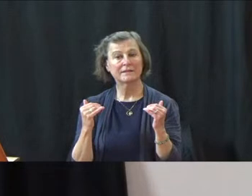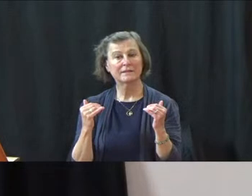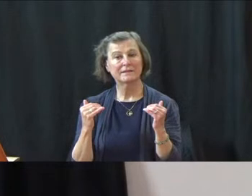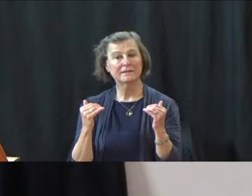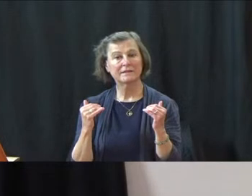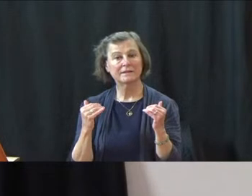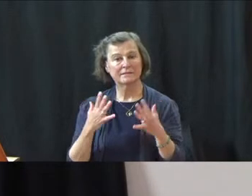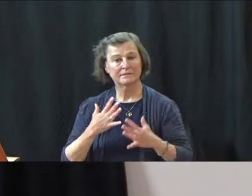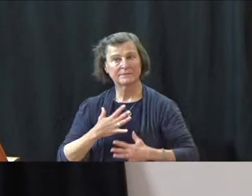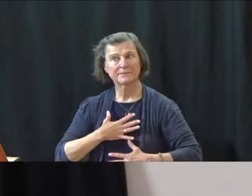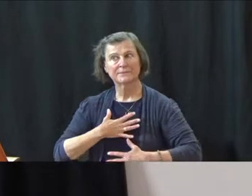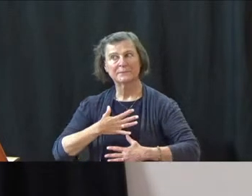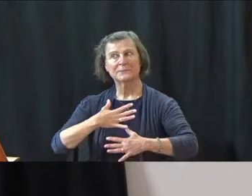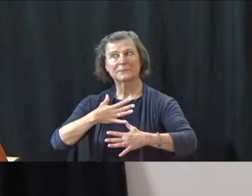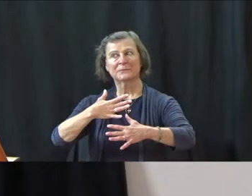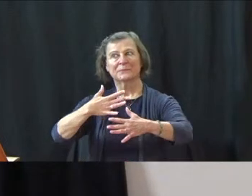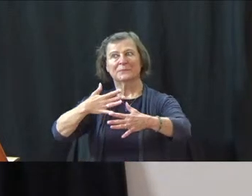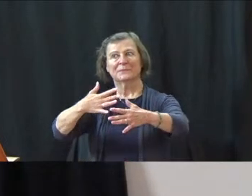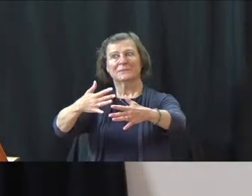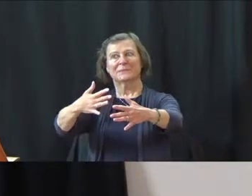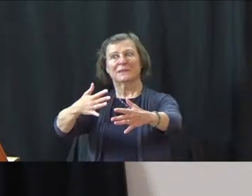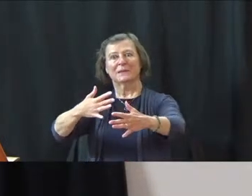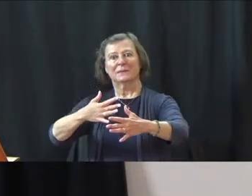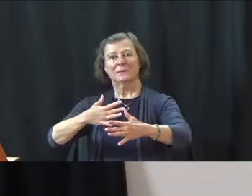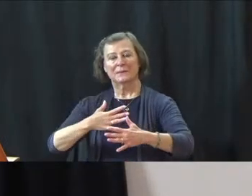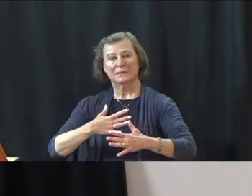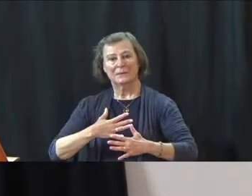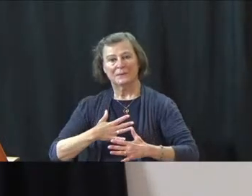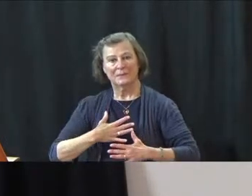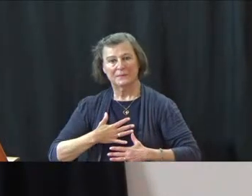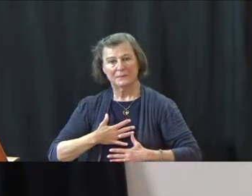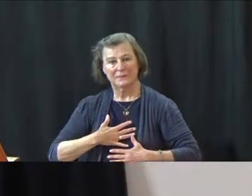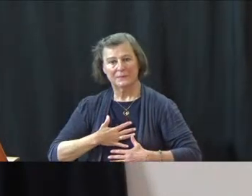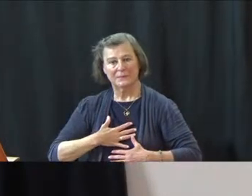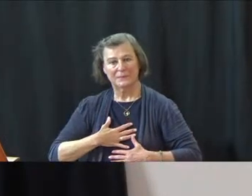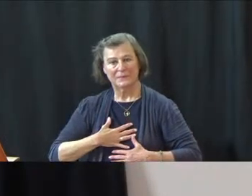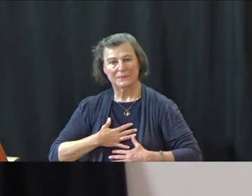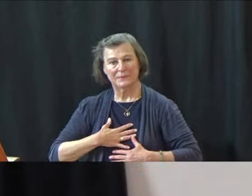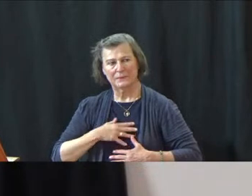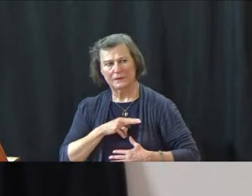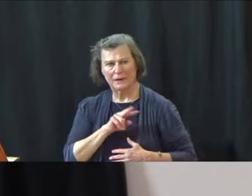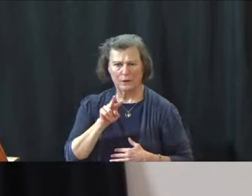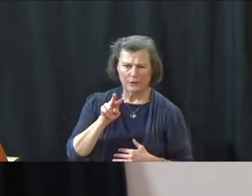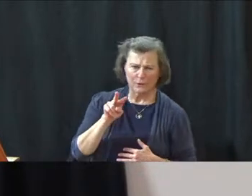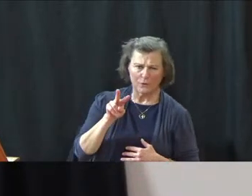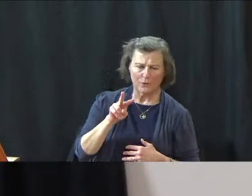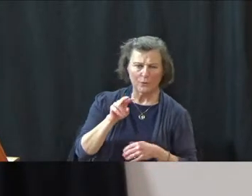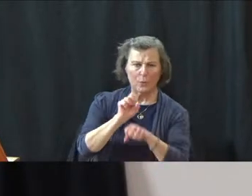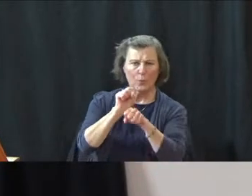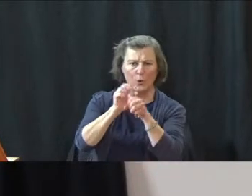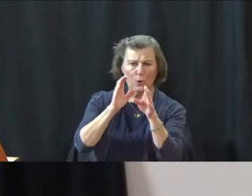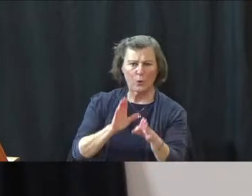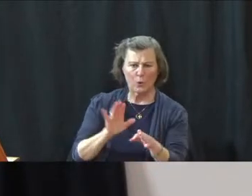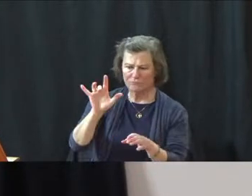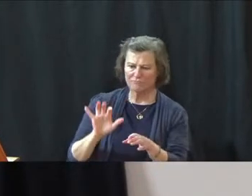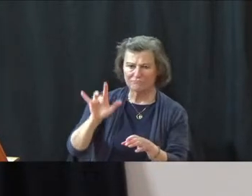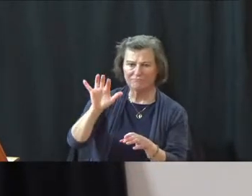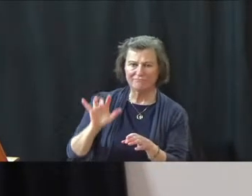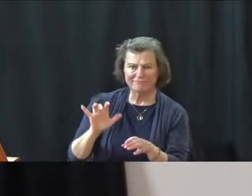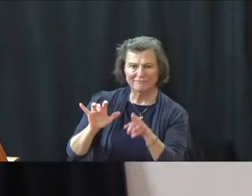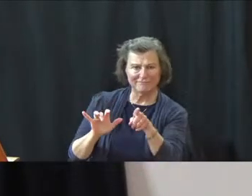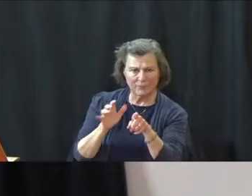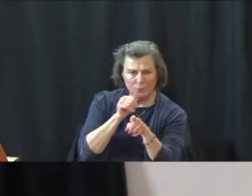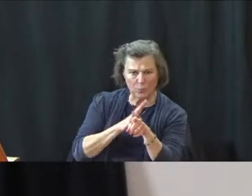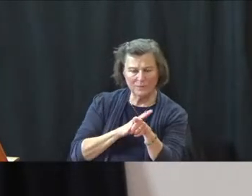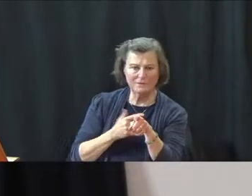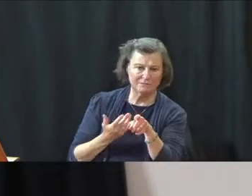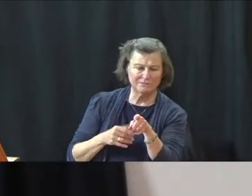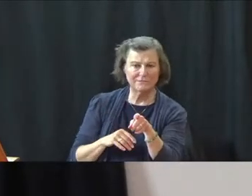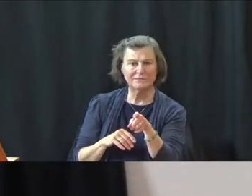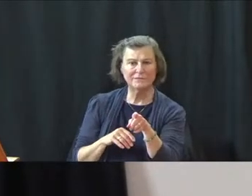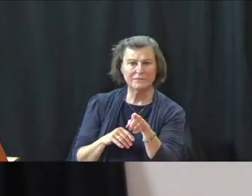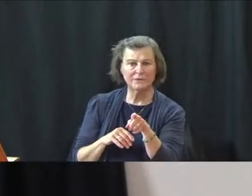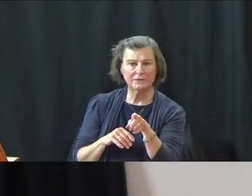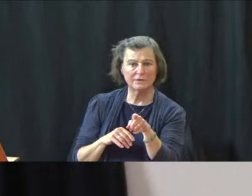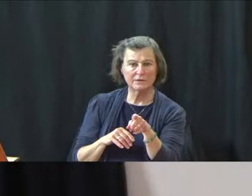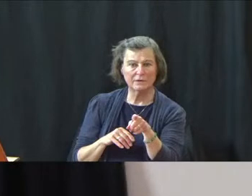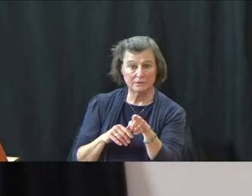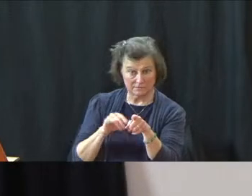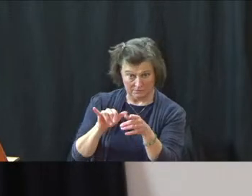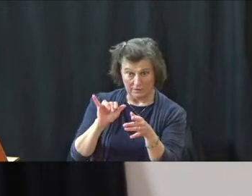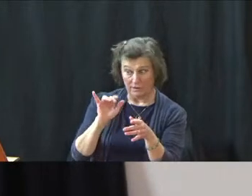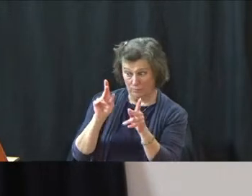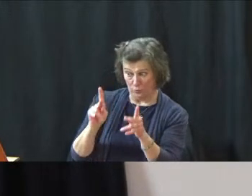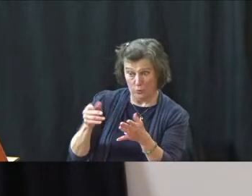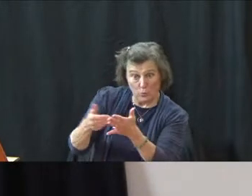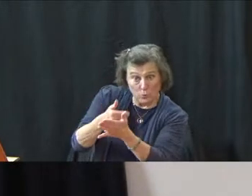Take a breath. Look at the cashier: new to the job.